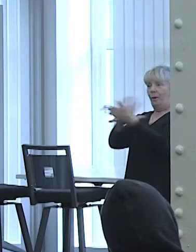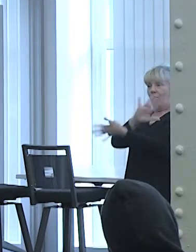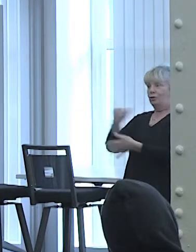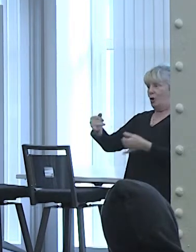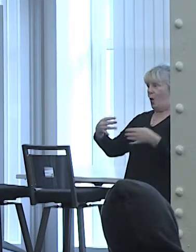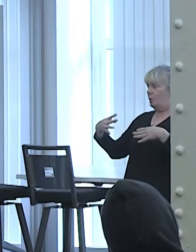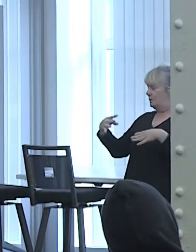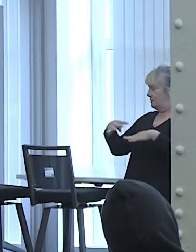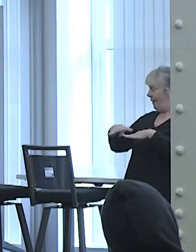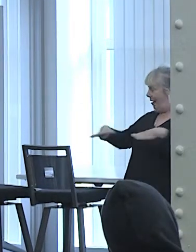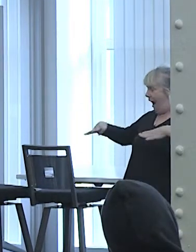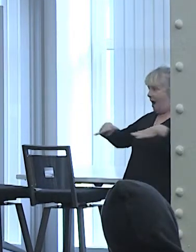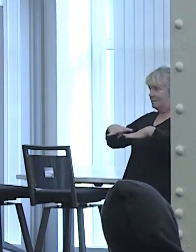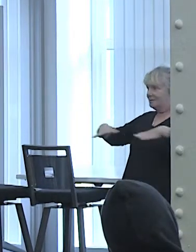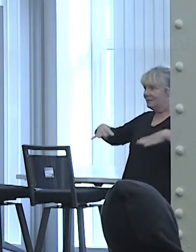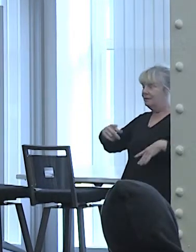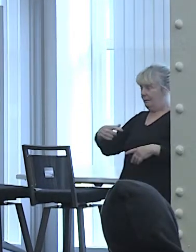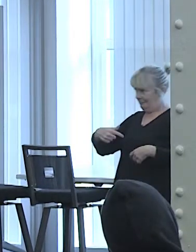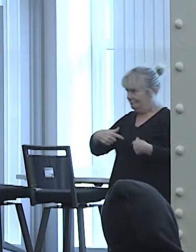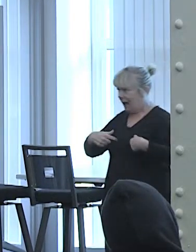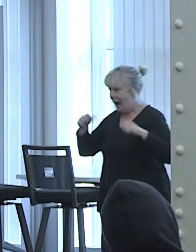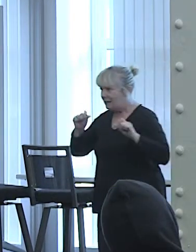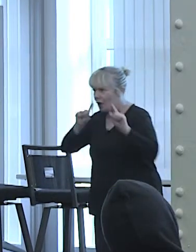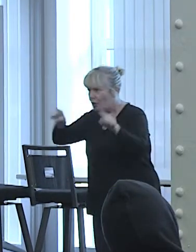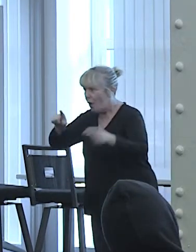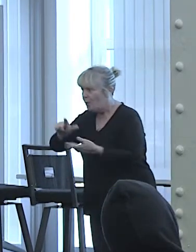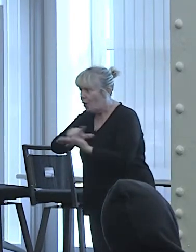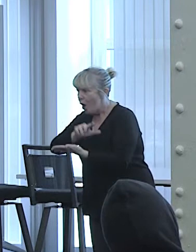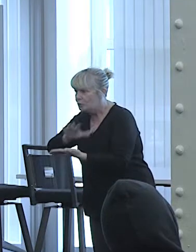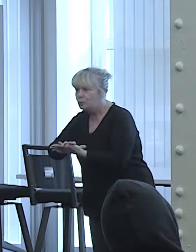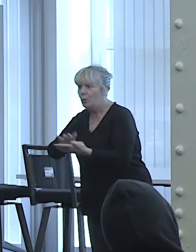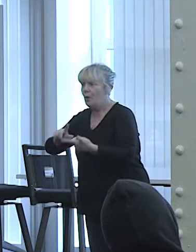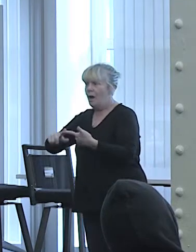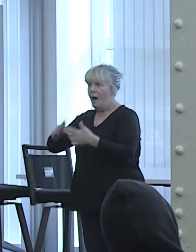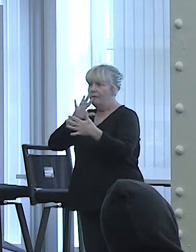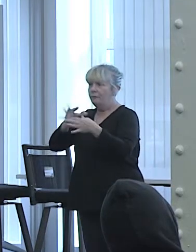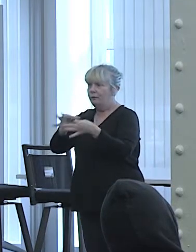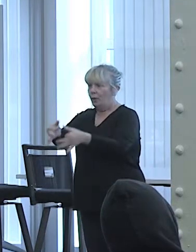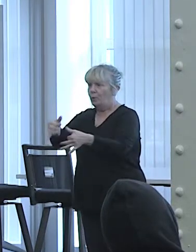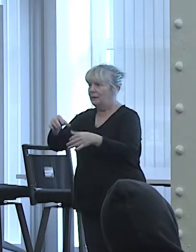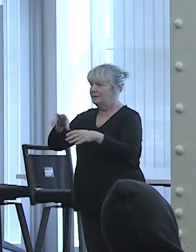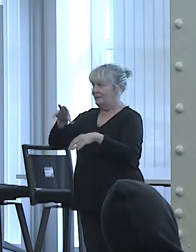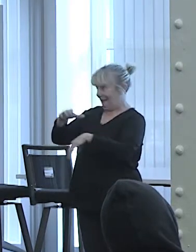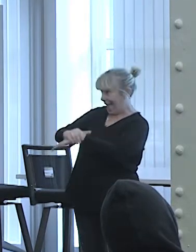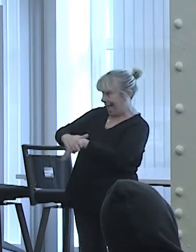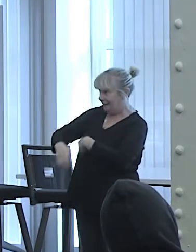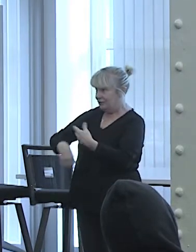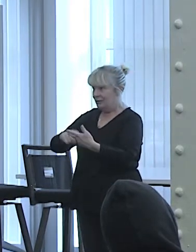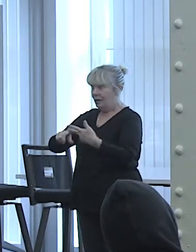Being able to go to law school, being fluent in English, being a United States citizen, growing up with middle class financial access,